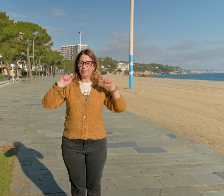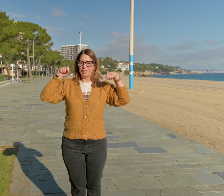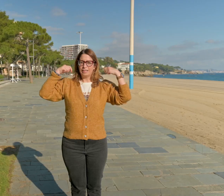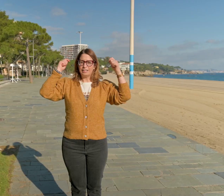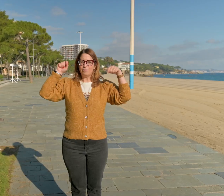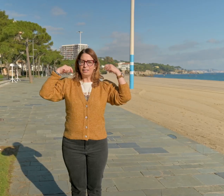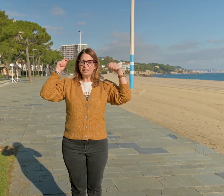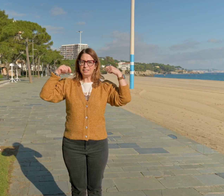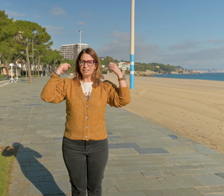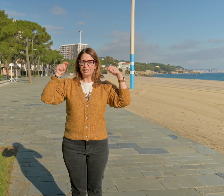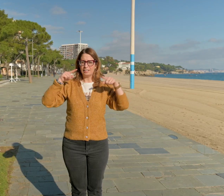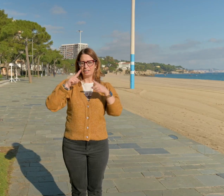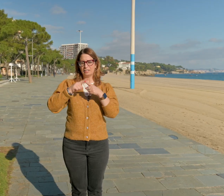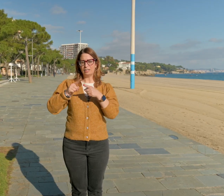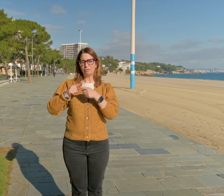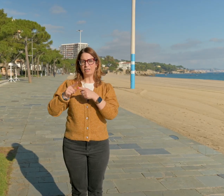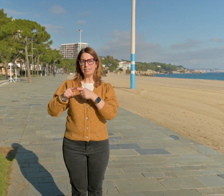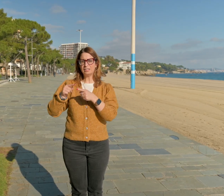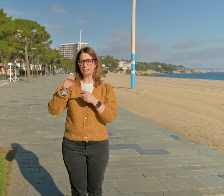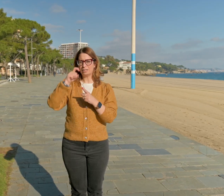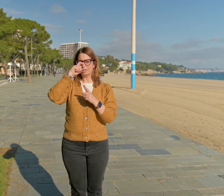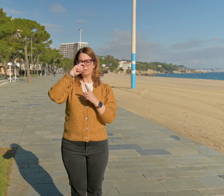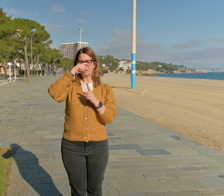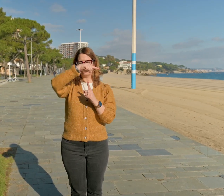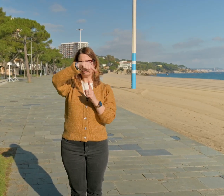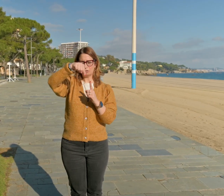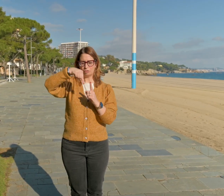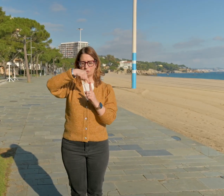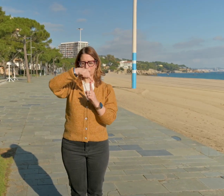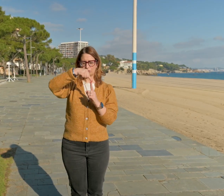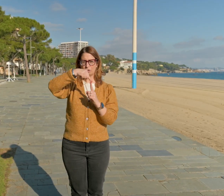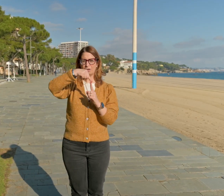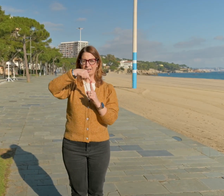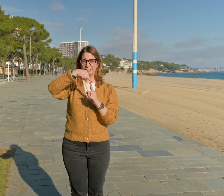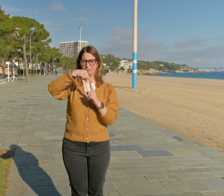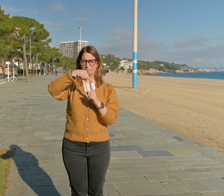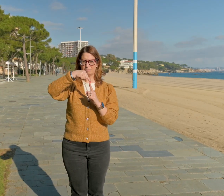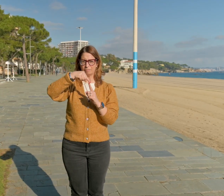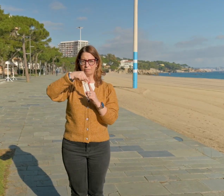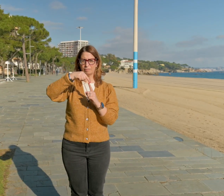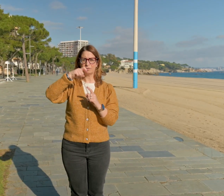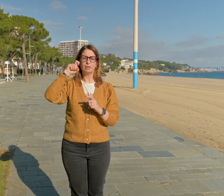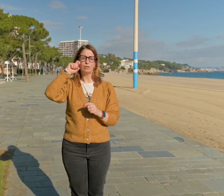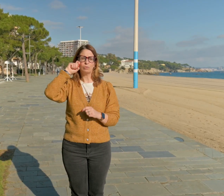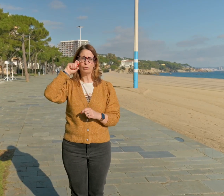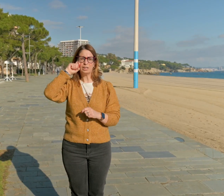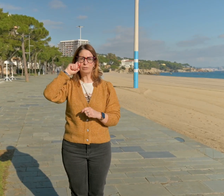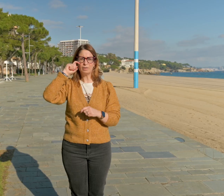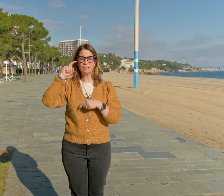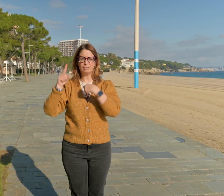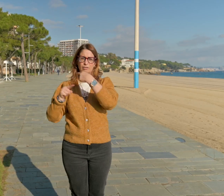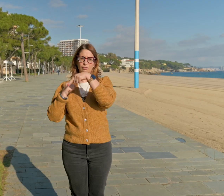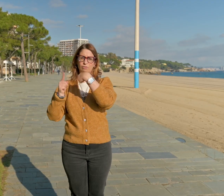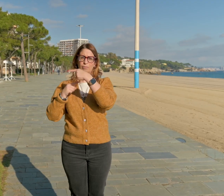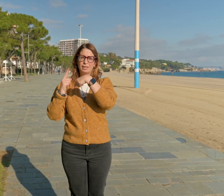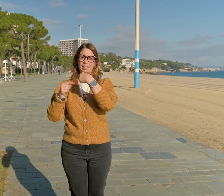Different activities all year round, family tourism,